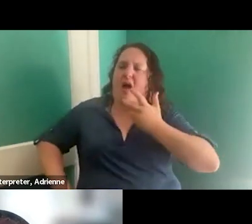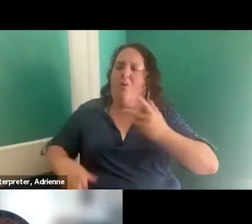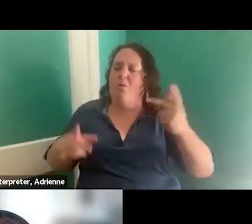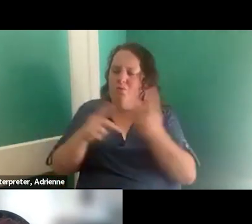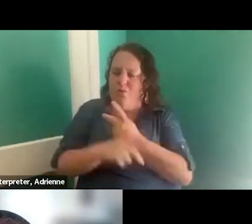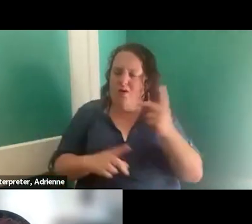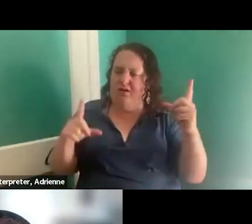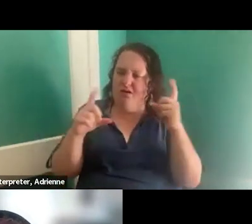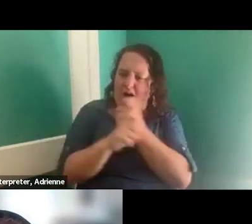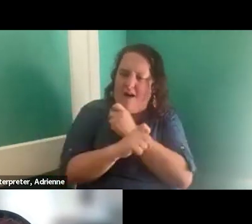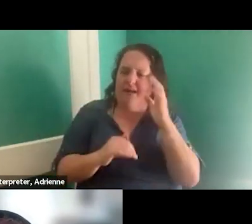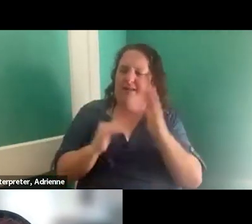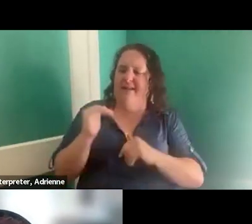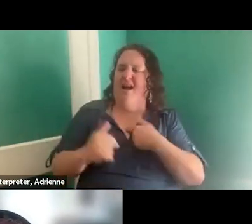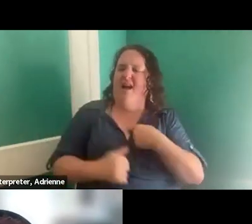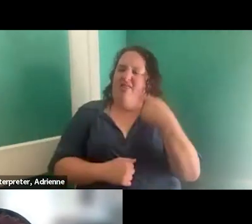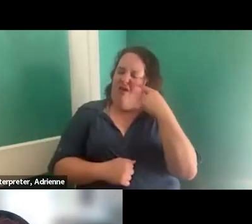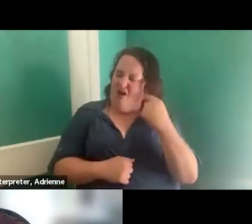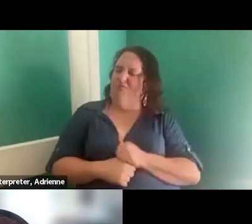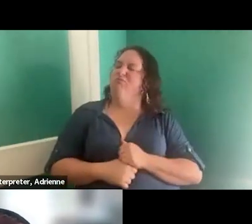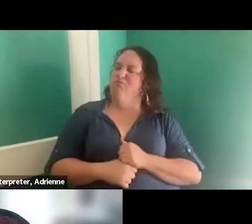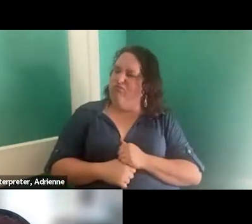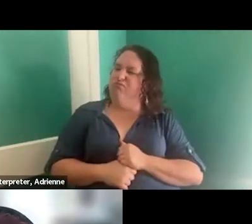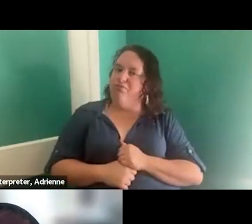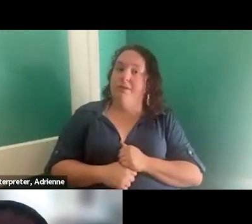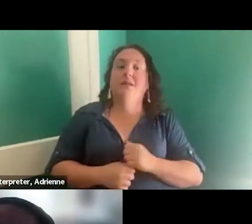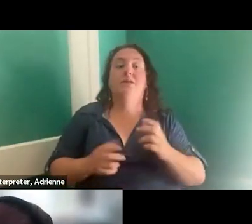be universal or designed.